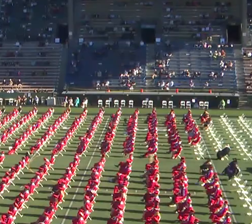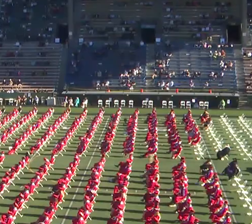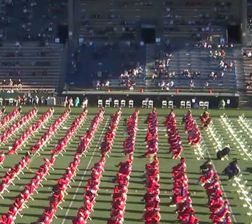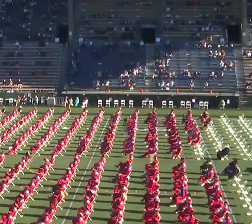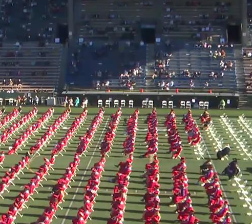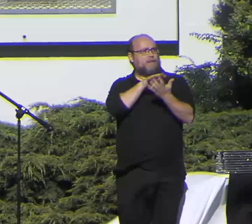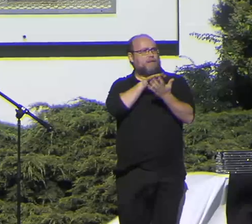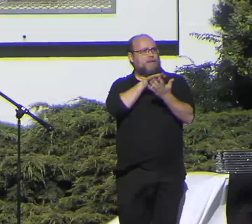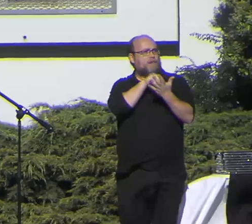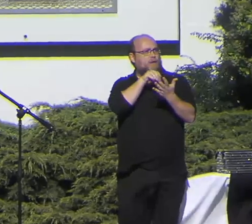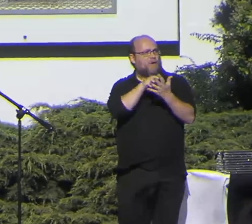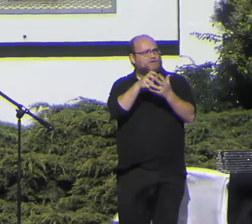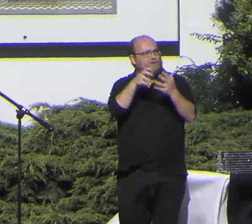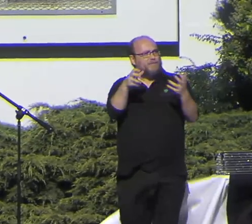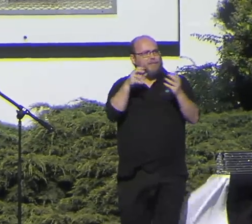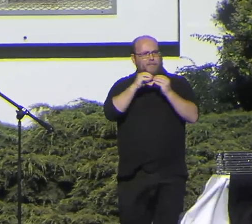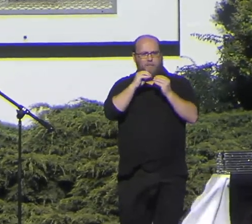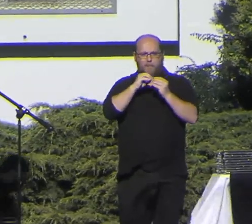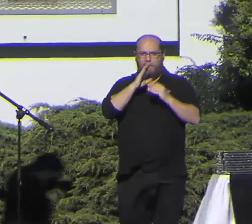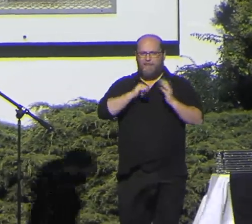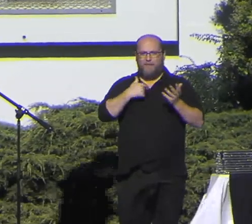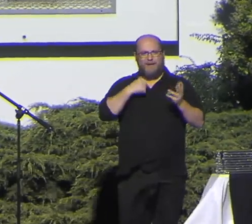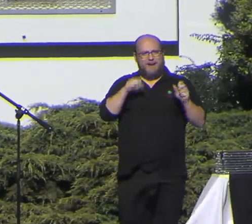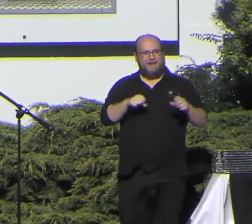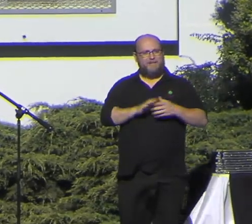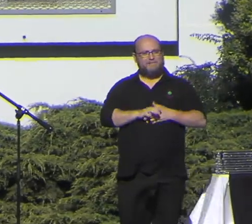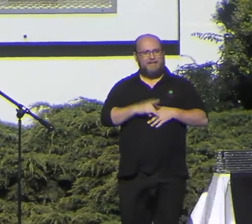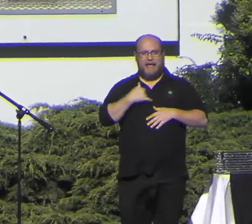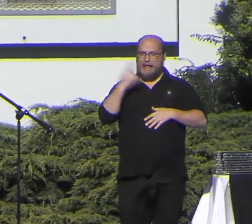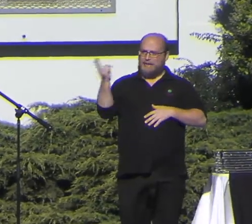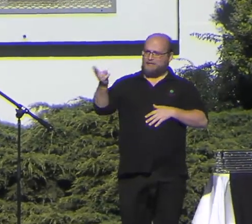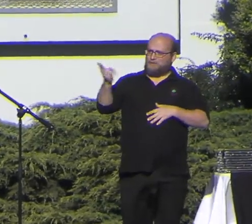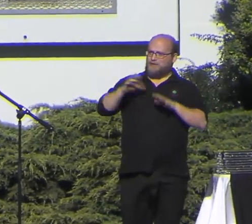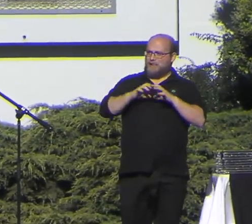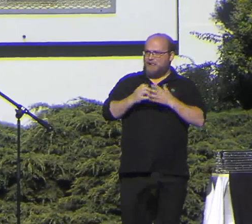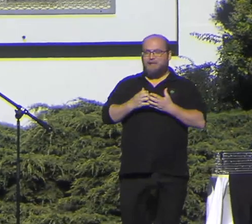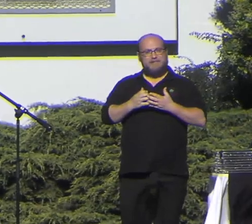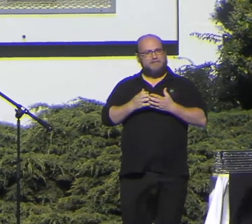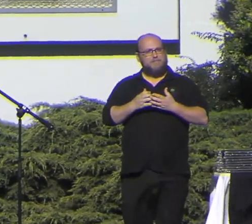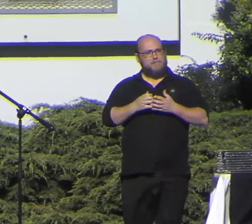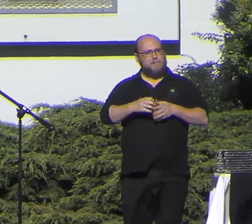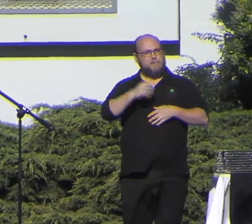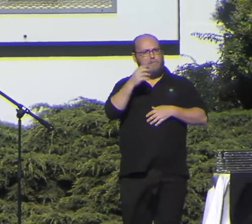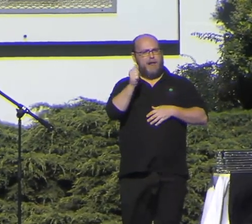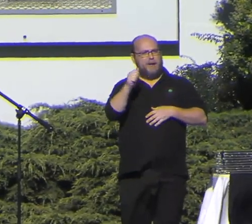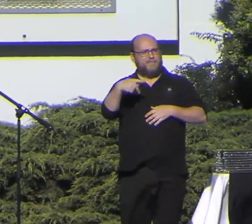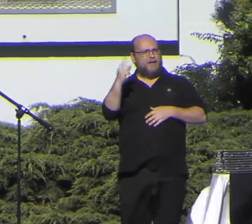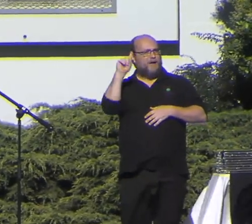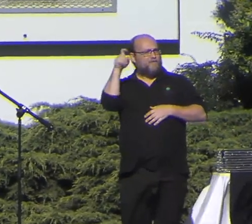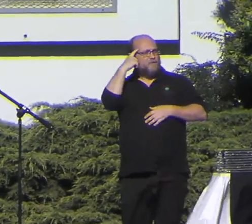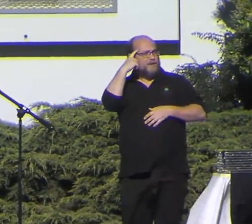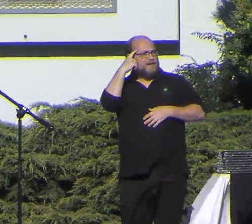could have imagined. Our history classes unfolded before us. Our AP gov classes and the news were one in the same.